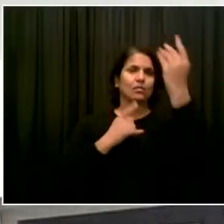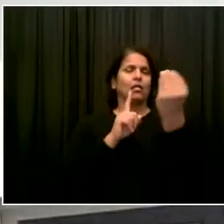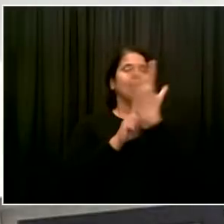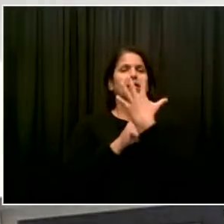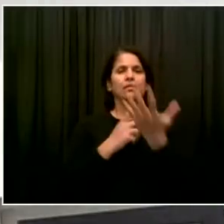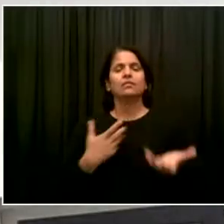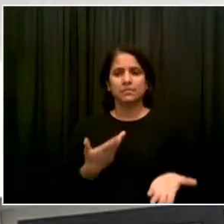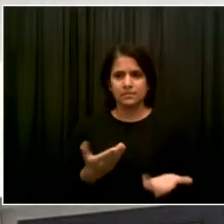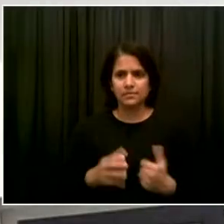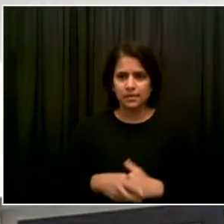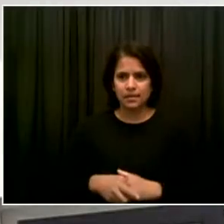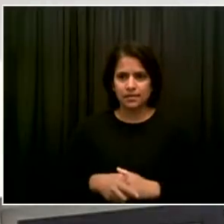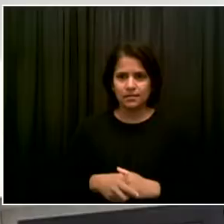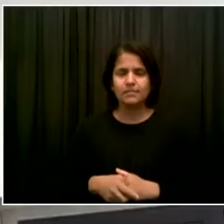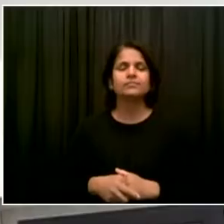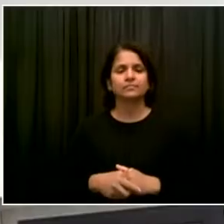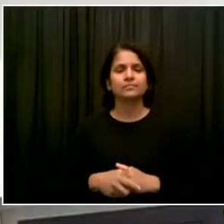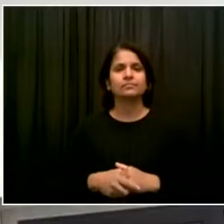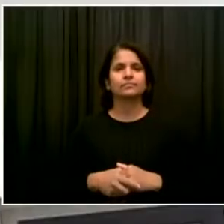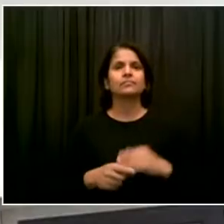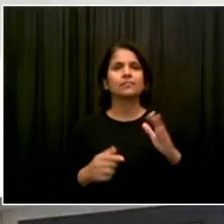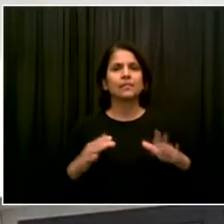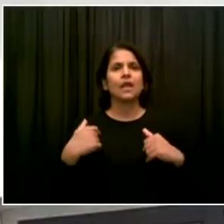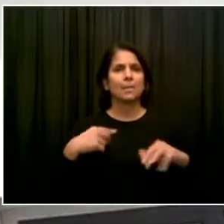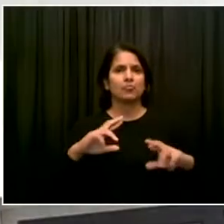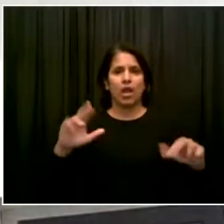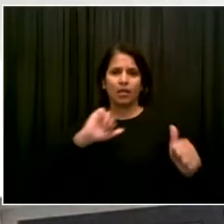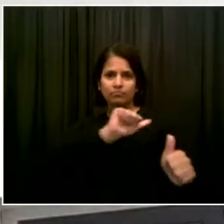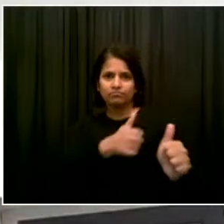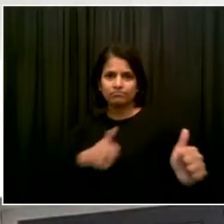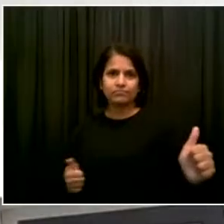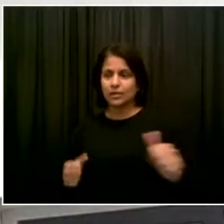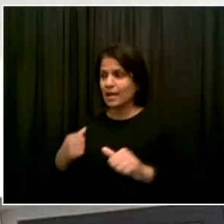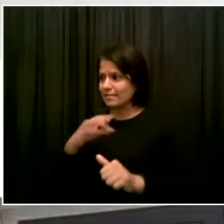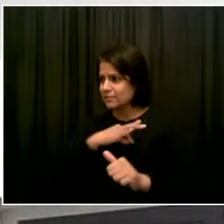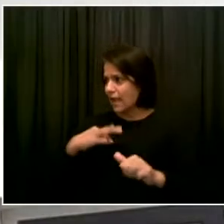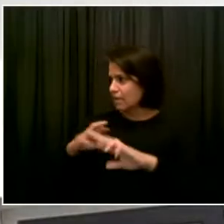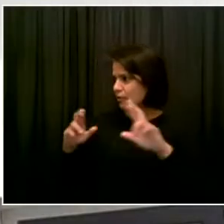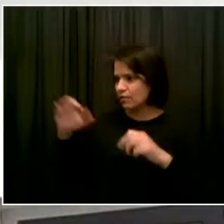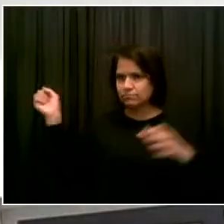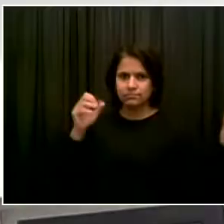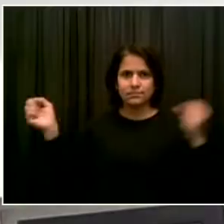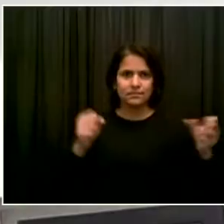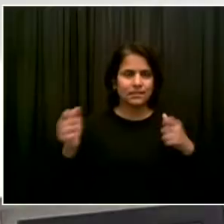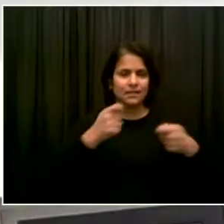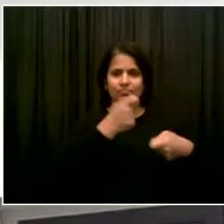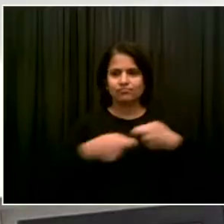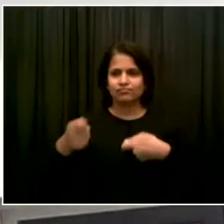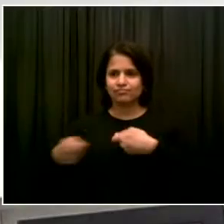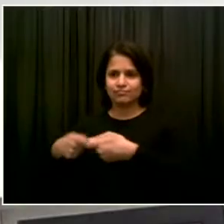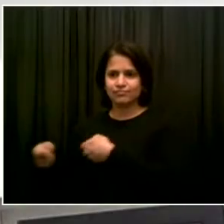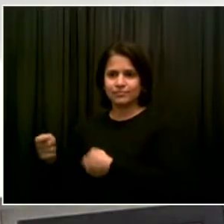OF OUR HEALTHCARE HEROES DUE TO THE ILLNESS. WE ARE PREPARING